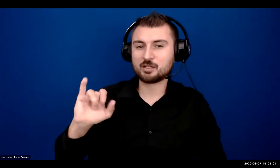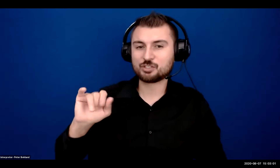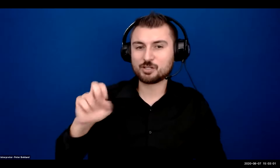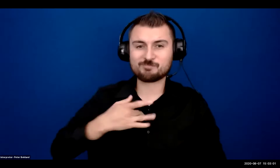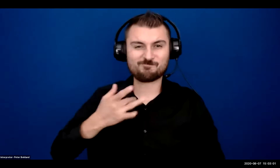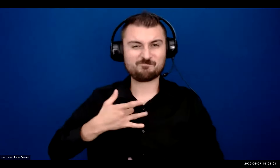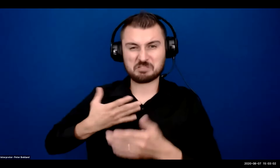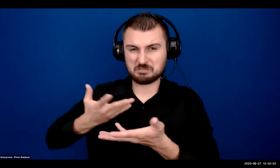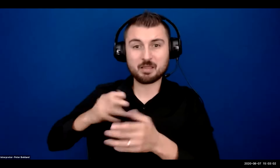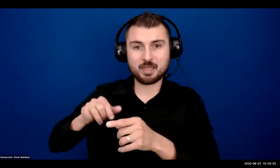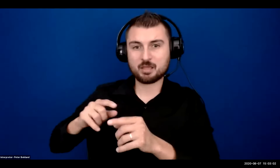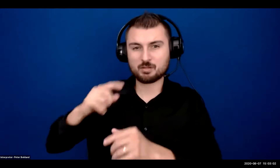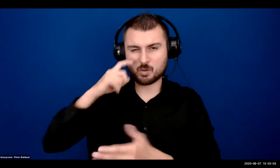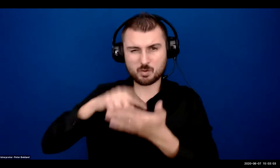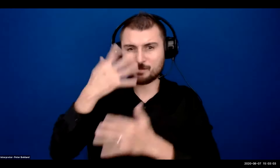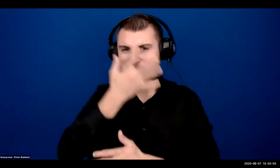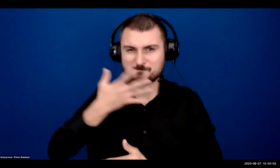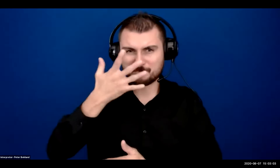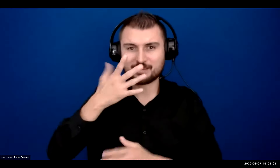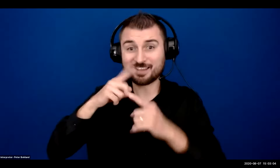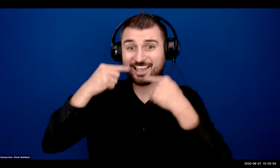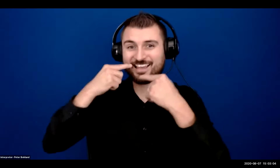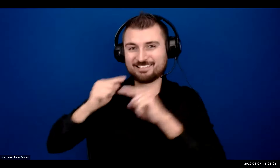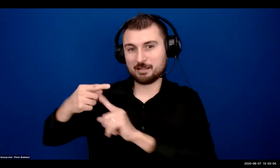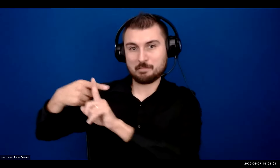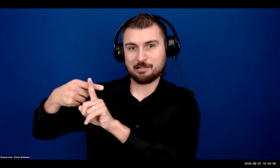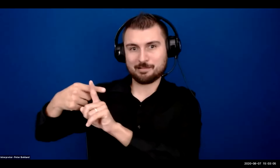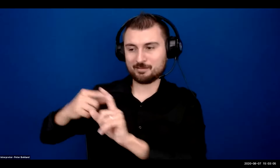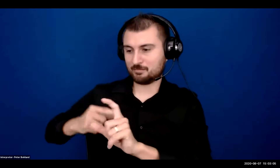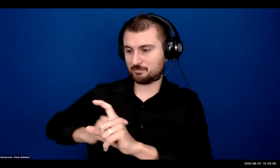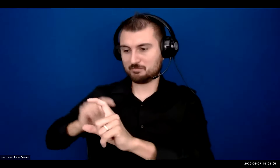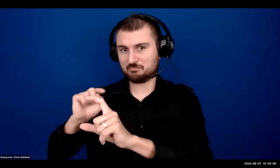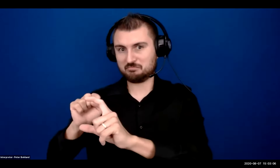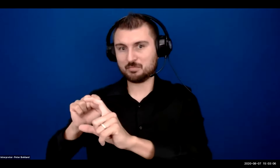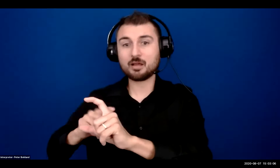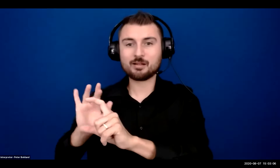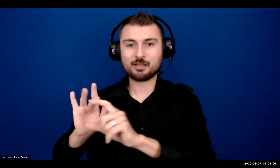Get the hosts attention. The other one was at the bottom of the tool bar where you have the participants windows and the reactions with the smile y face and the plus in the corner of the head